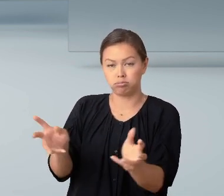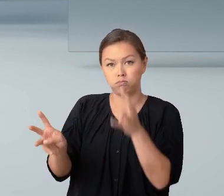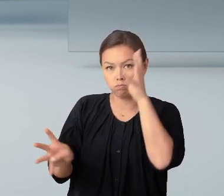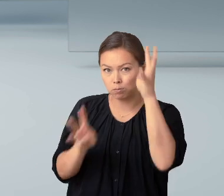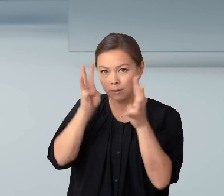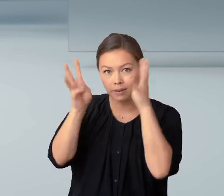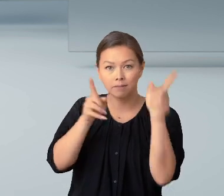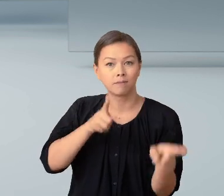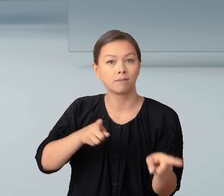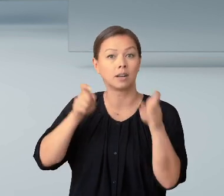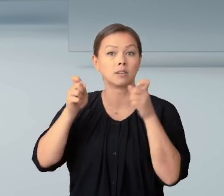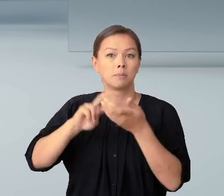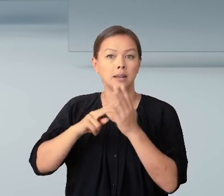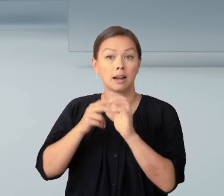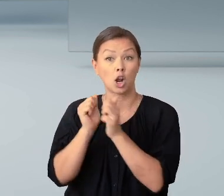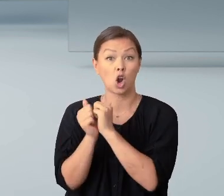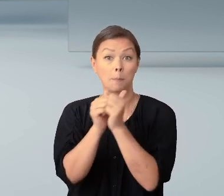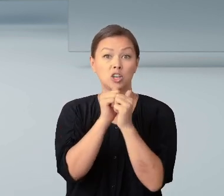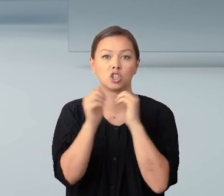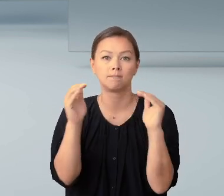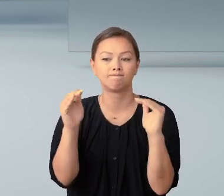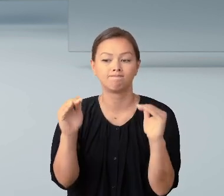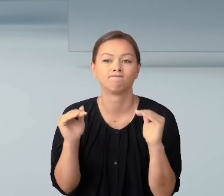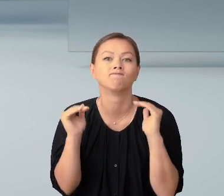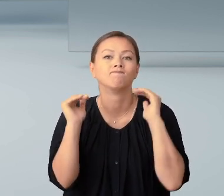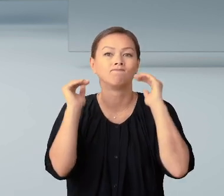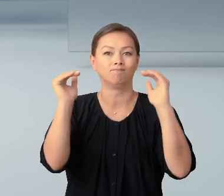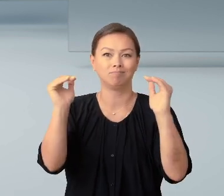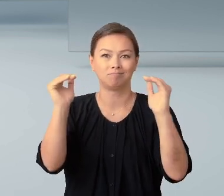ahead of your competition. And finally, we help you move with